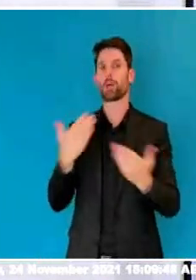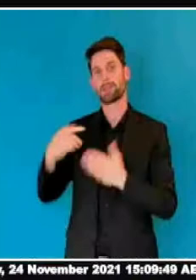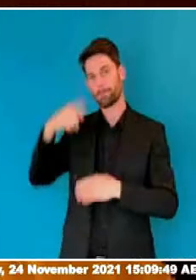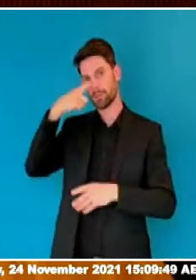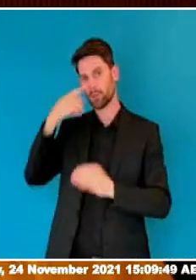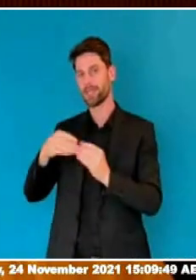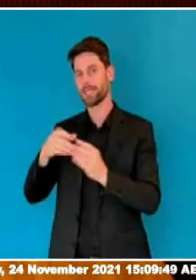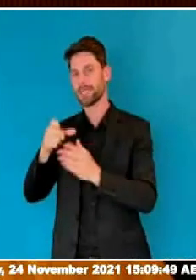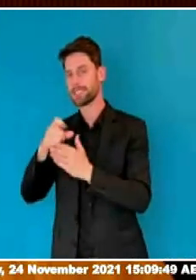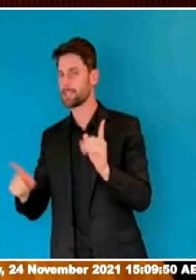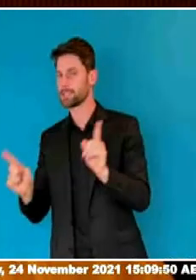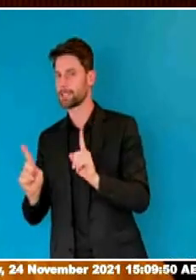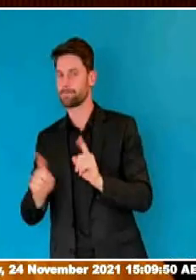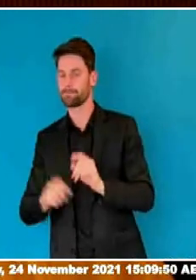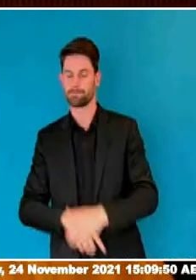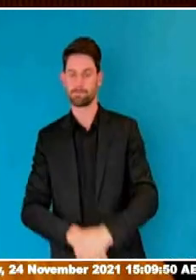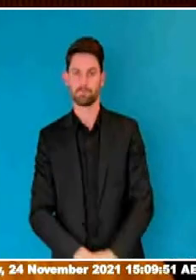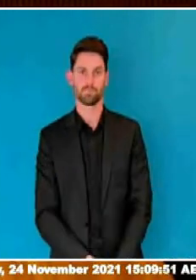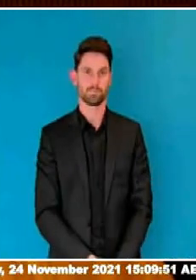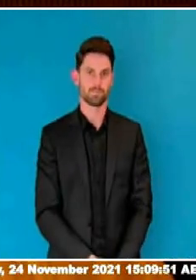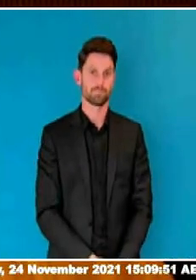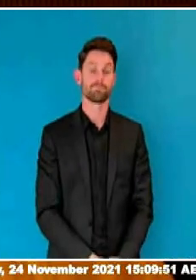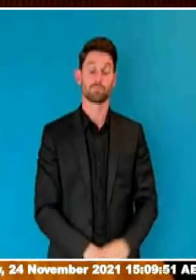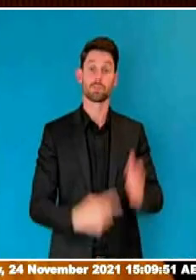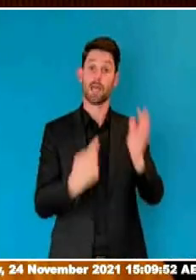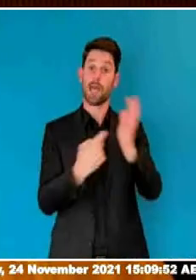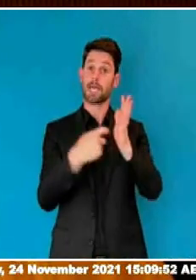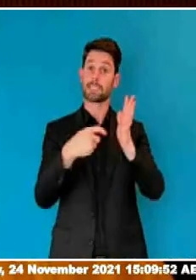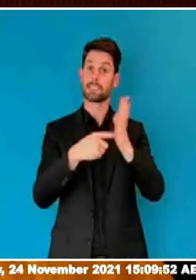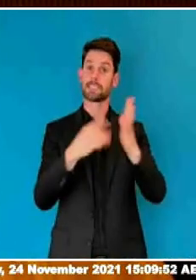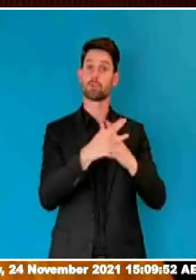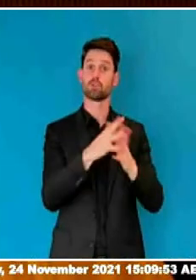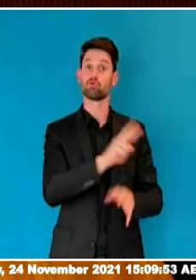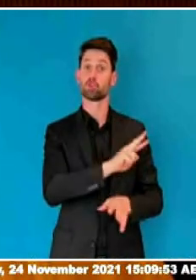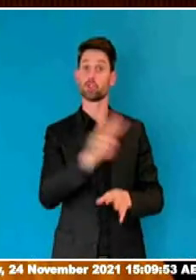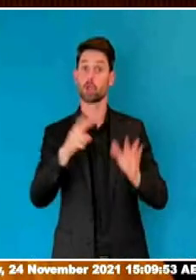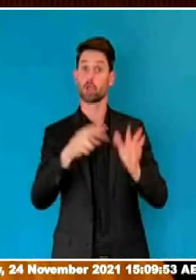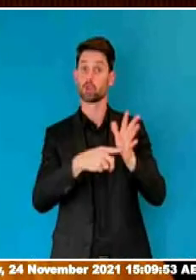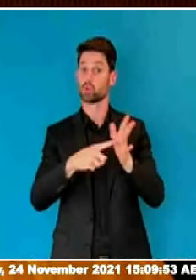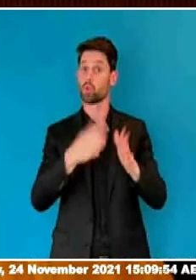So in terms of the Return to Work Program, we would approach that according to the